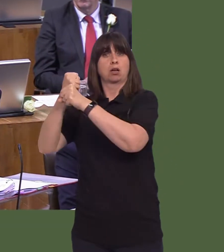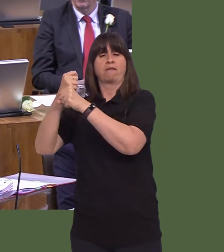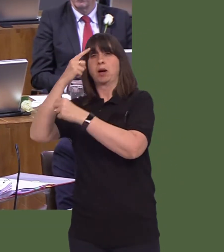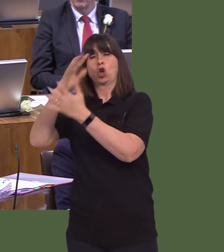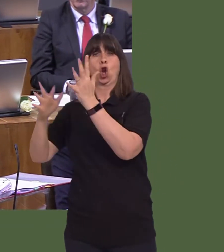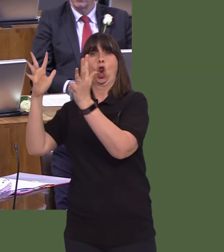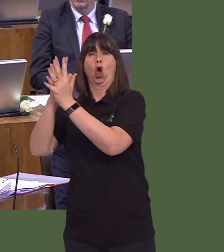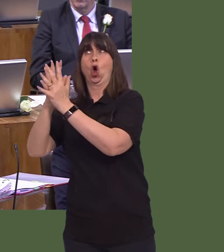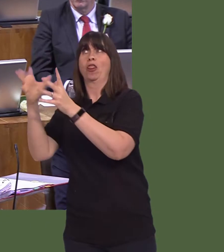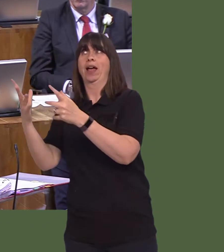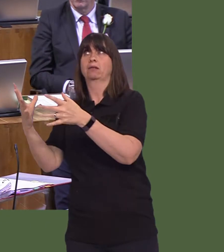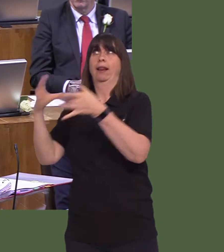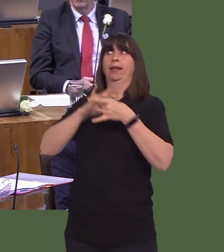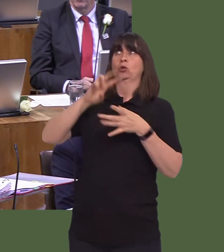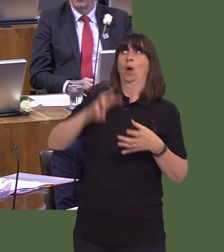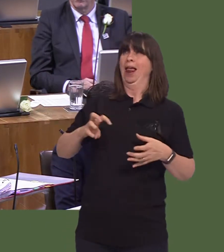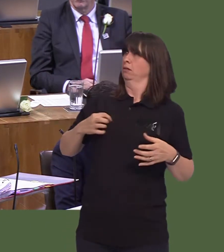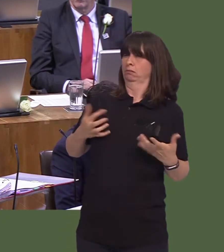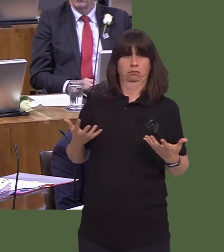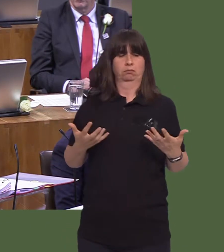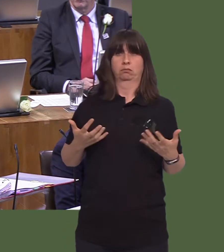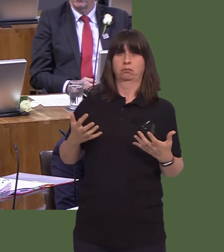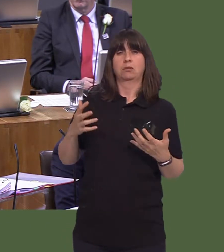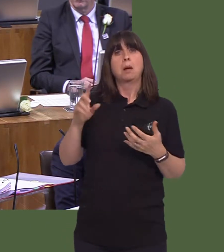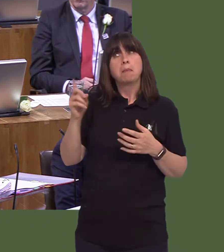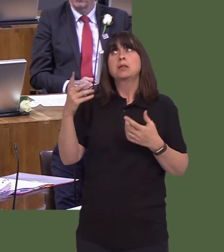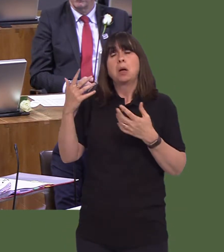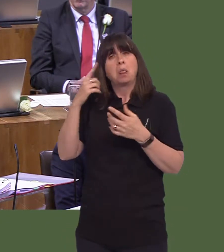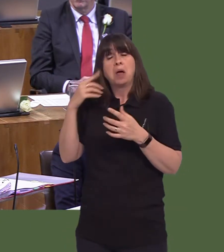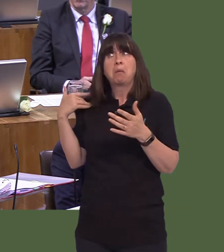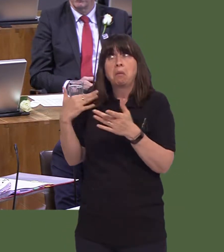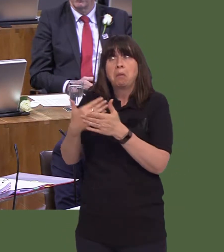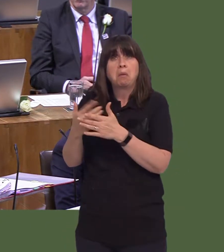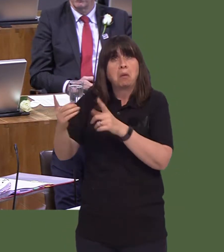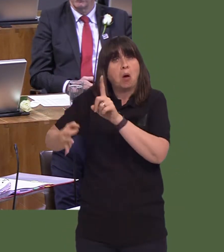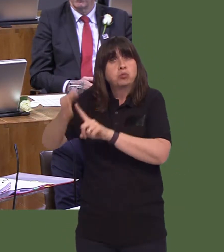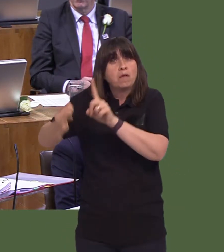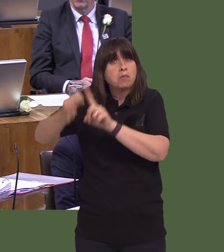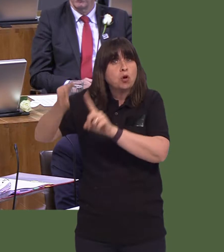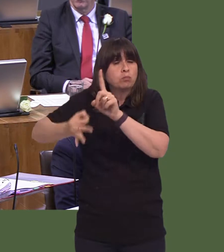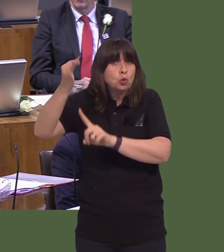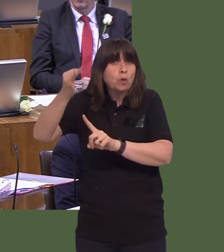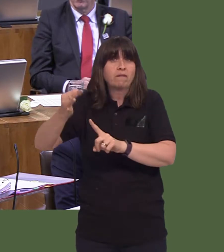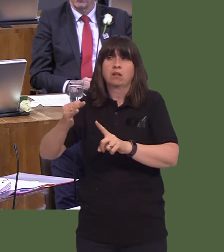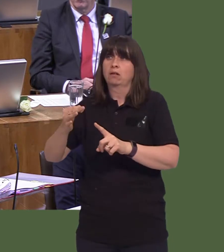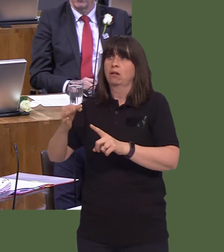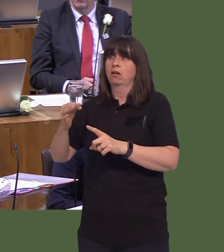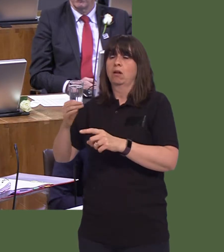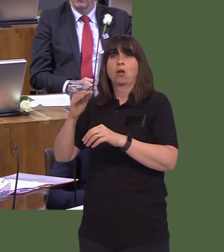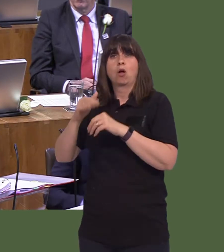we have an agreement that shows that a lot of ground has been given by the UK Government, particularly the introduction, in effect, of the Sewel convention into secondary legislation,